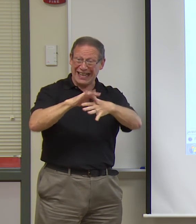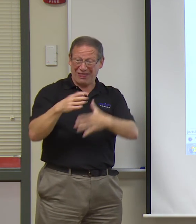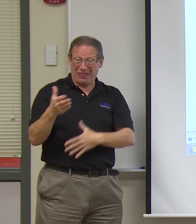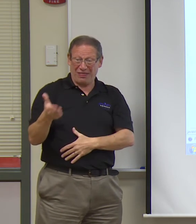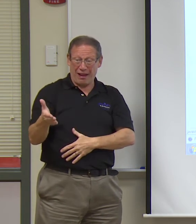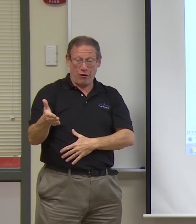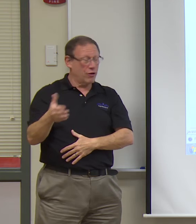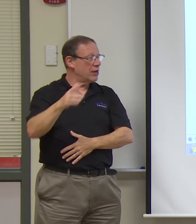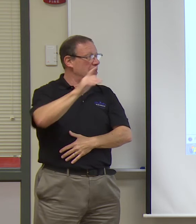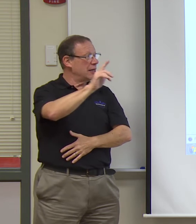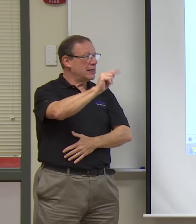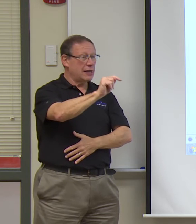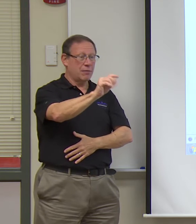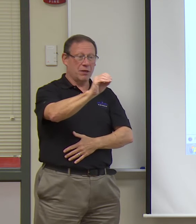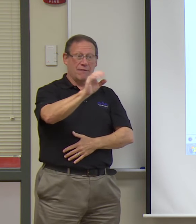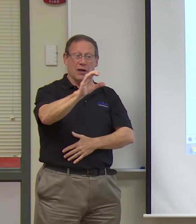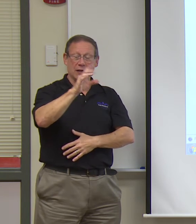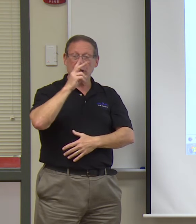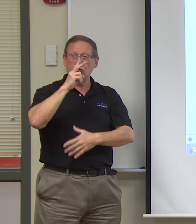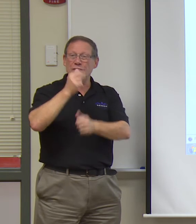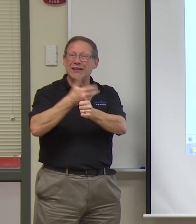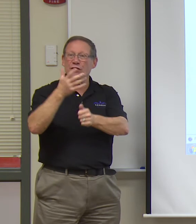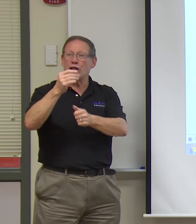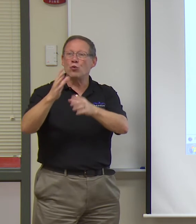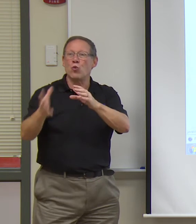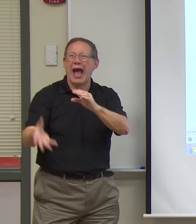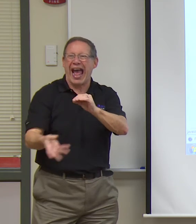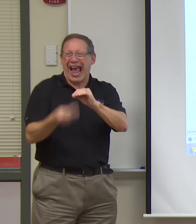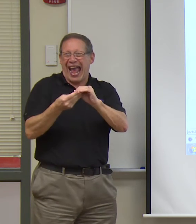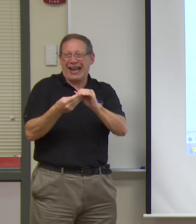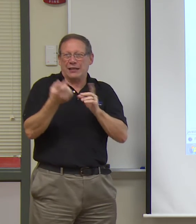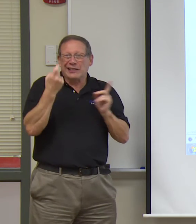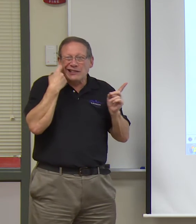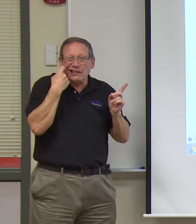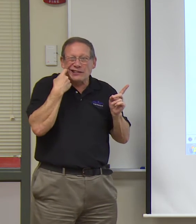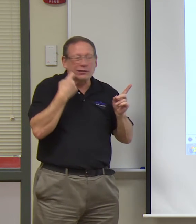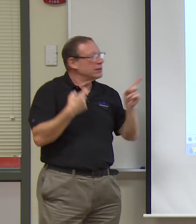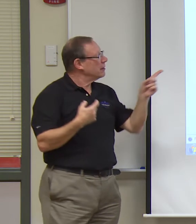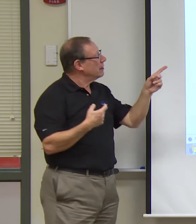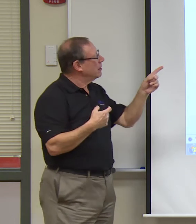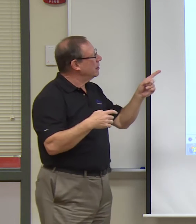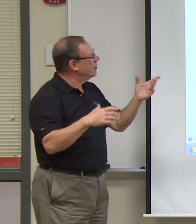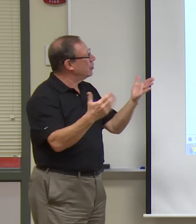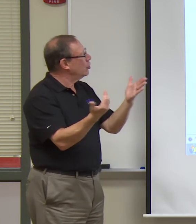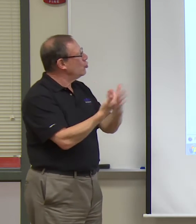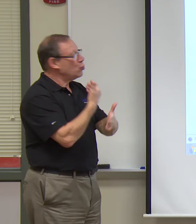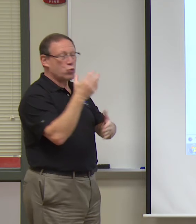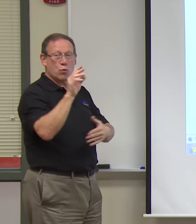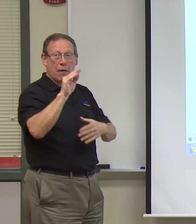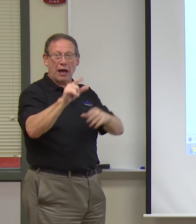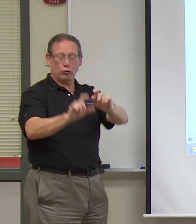you'll see everything you added will be new modules at the bottom.